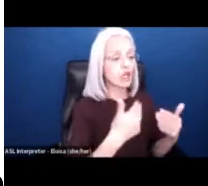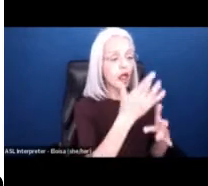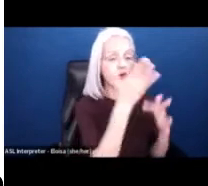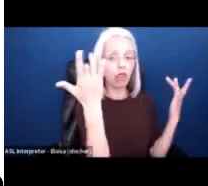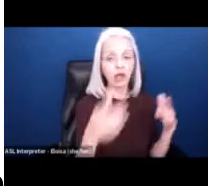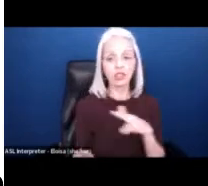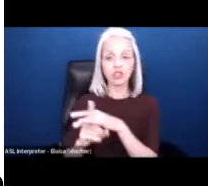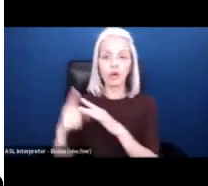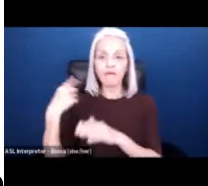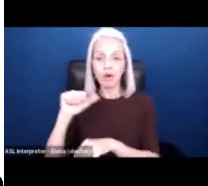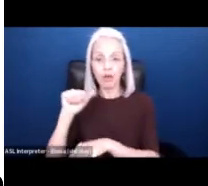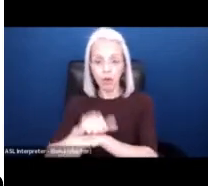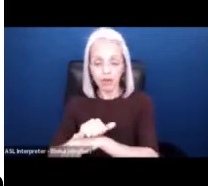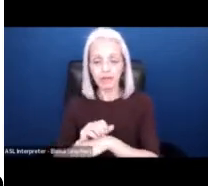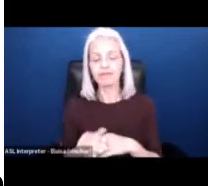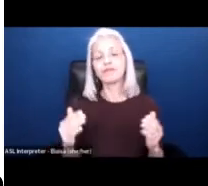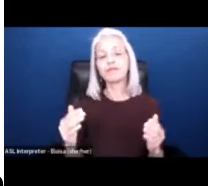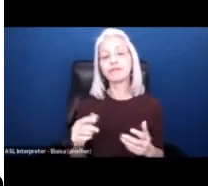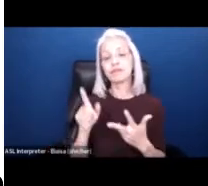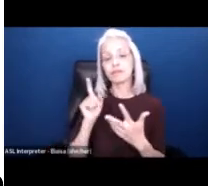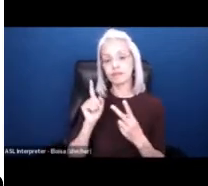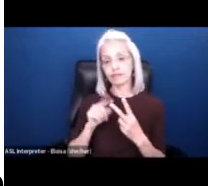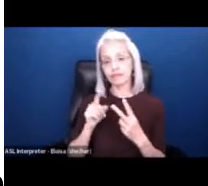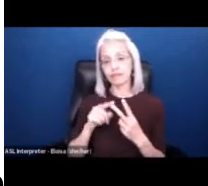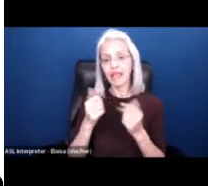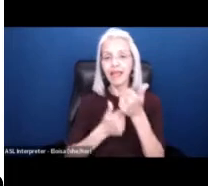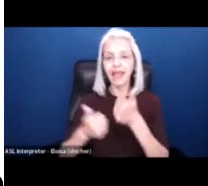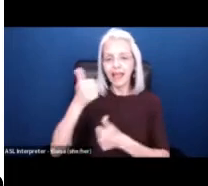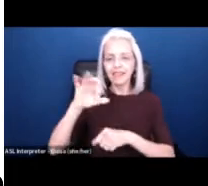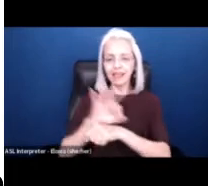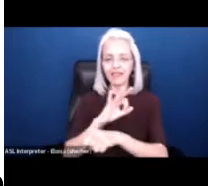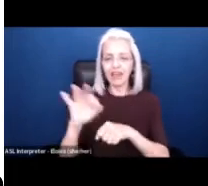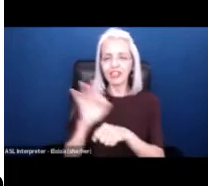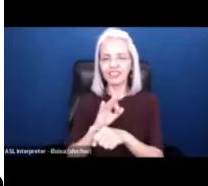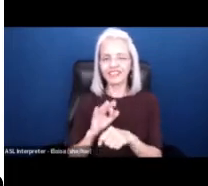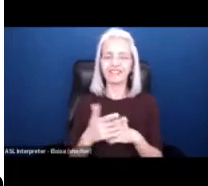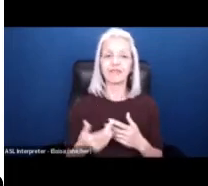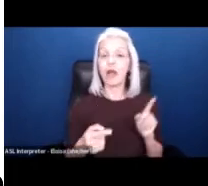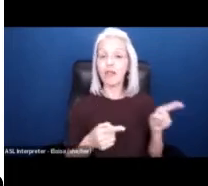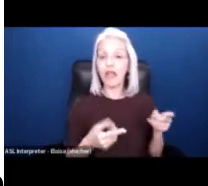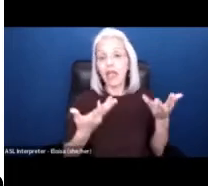Executive functioning issues, they may lose the appointment card or they may not have put it in the right place on their